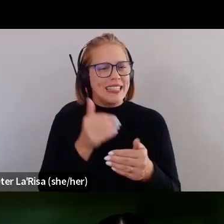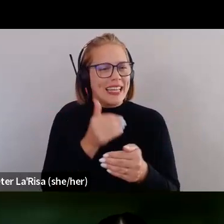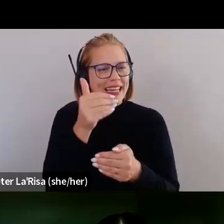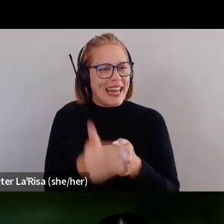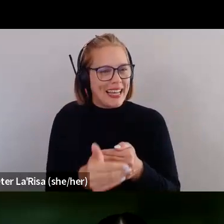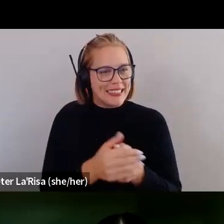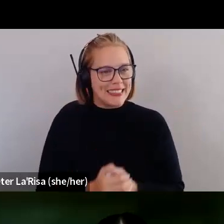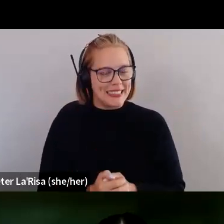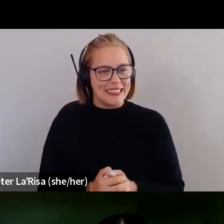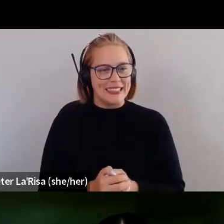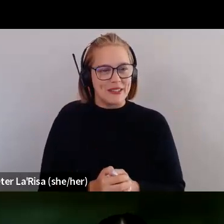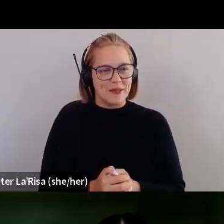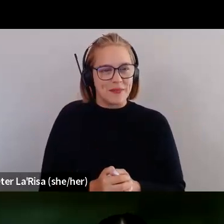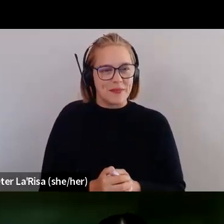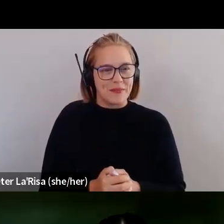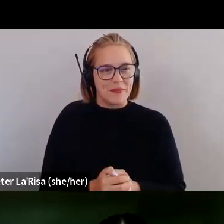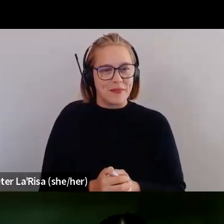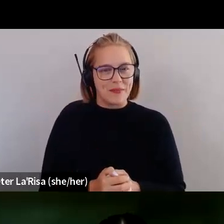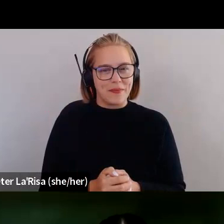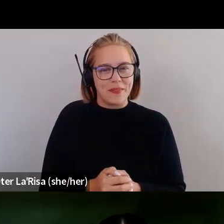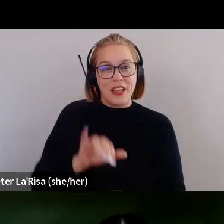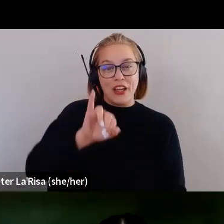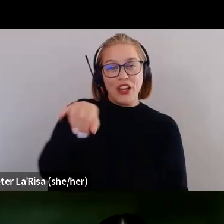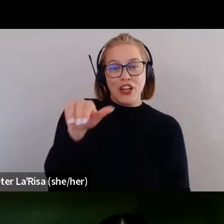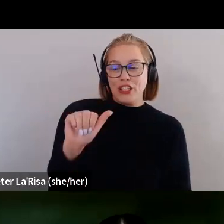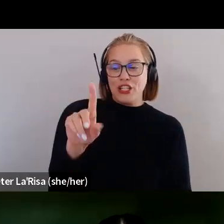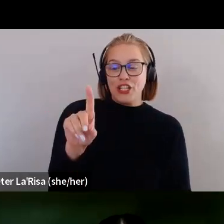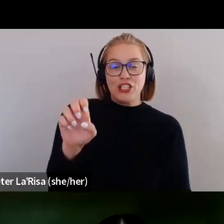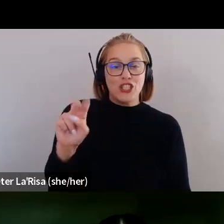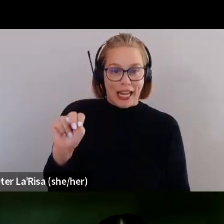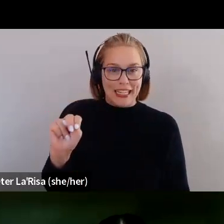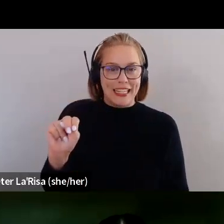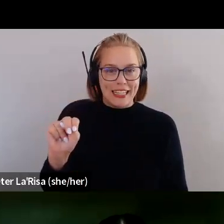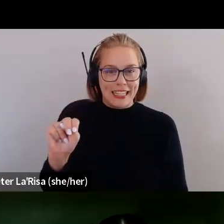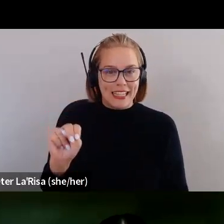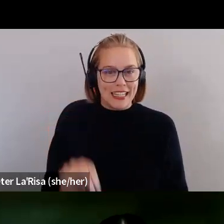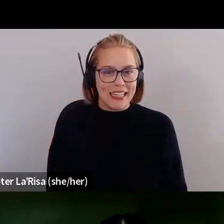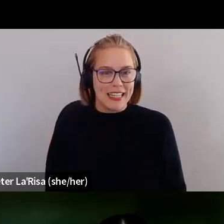season is probably fall. Mostly because of the nice sweet spot of weather.